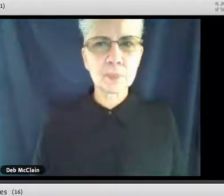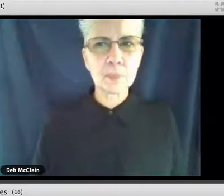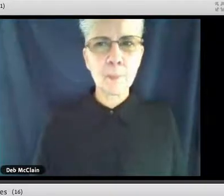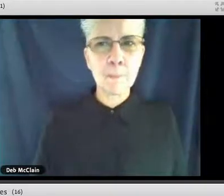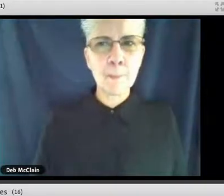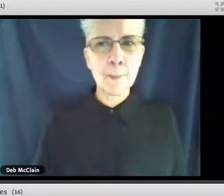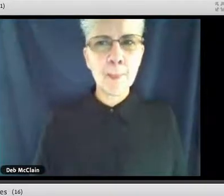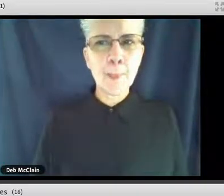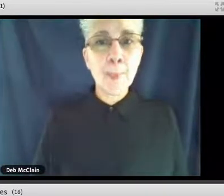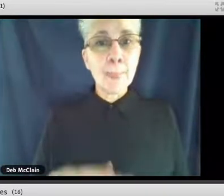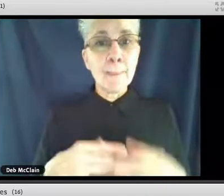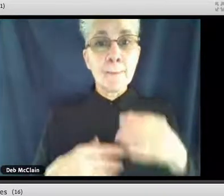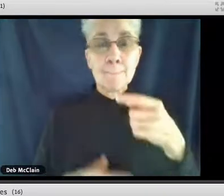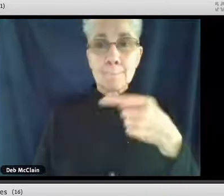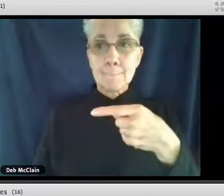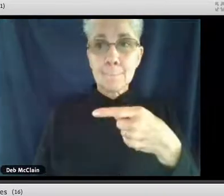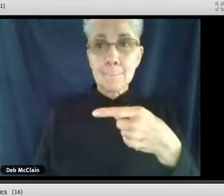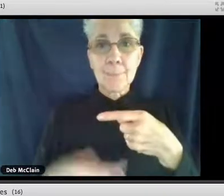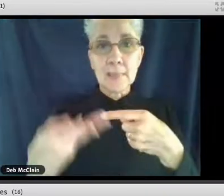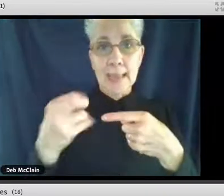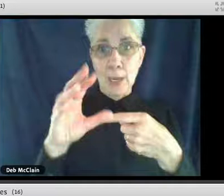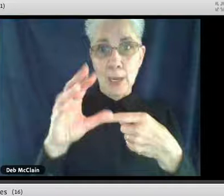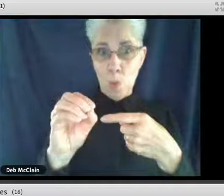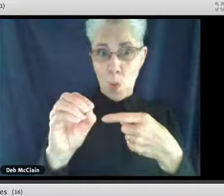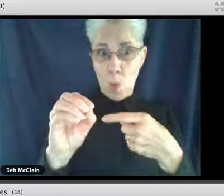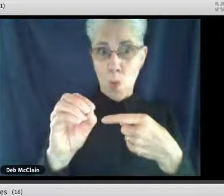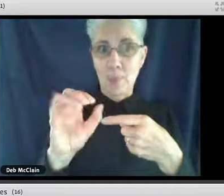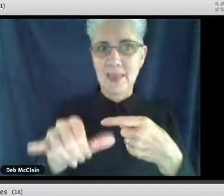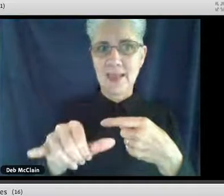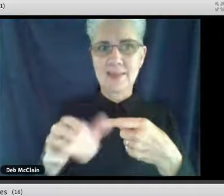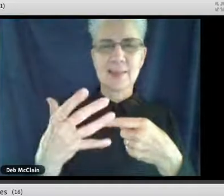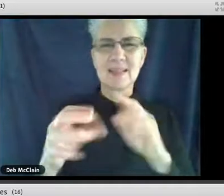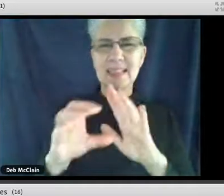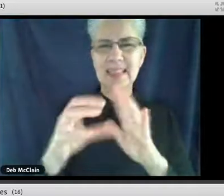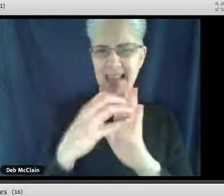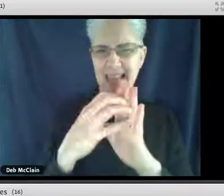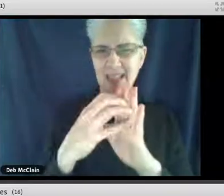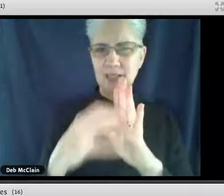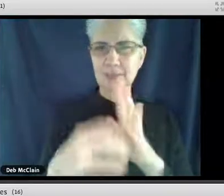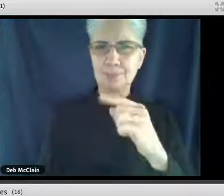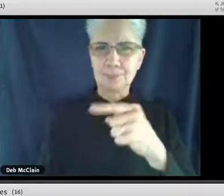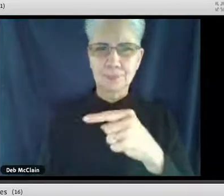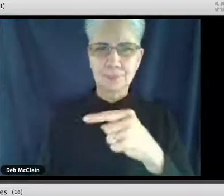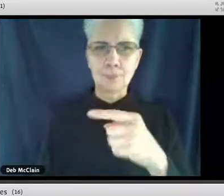So heroes, this is... This section right in here is called the hero.